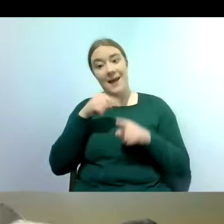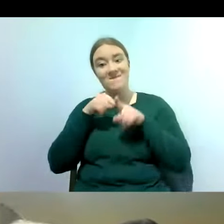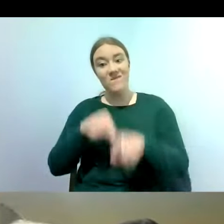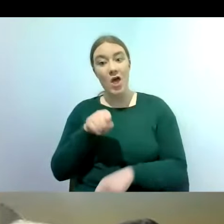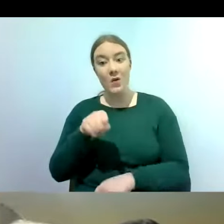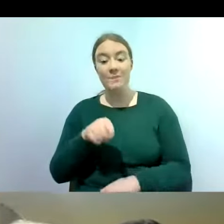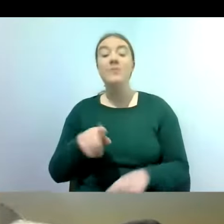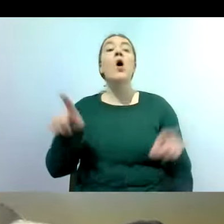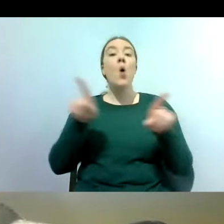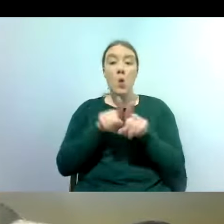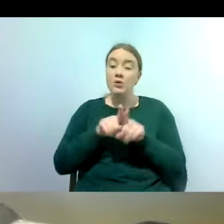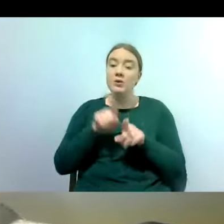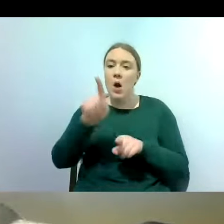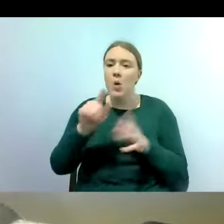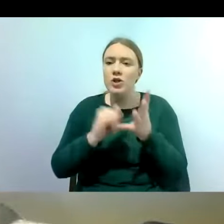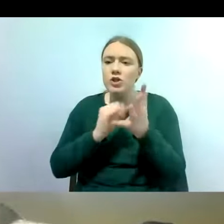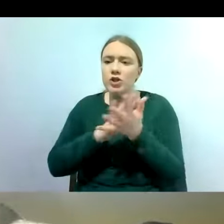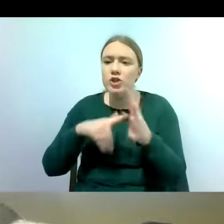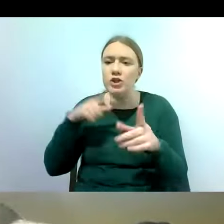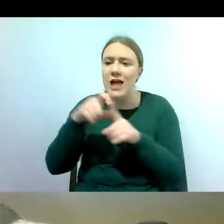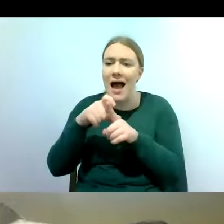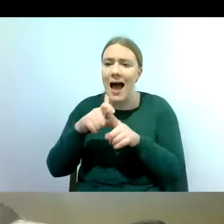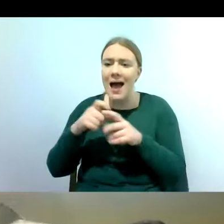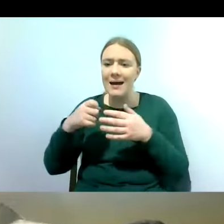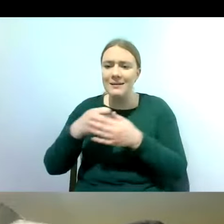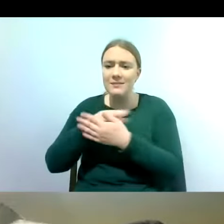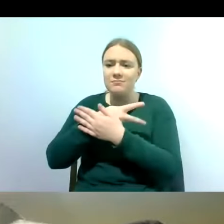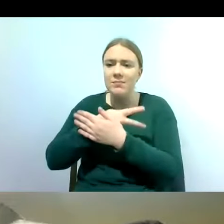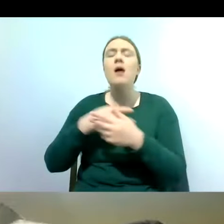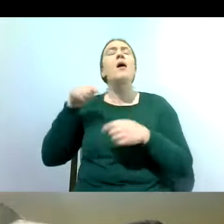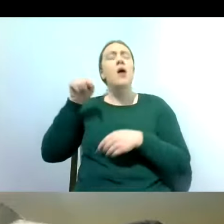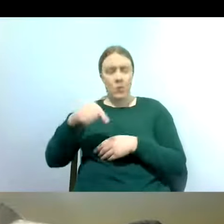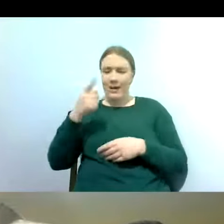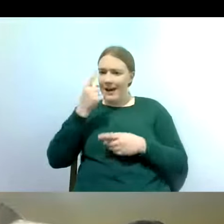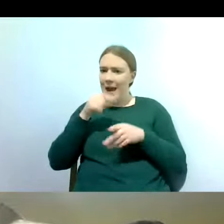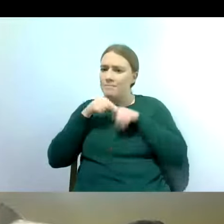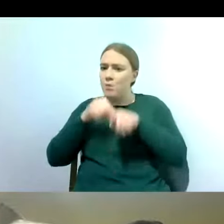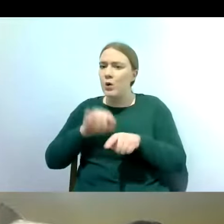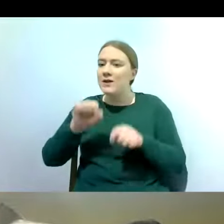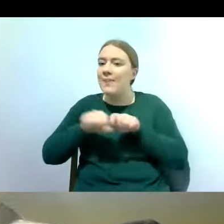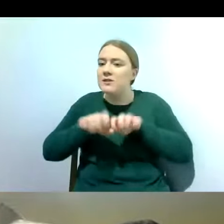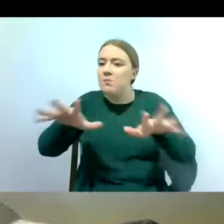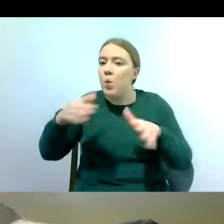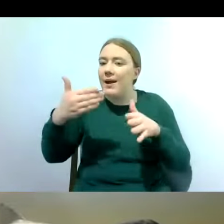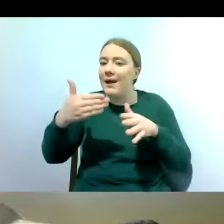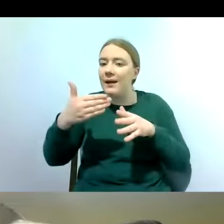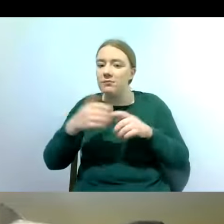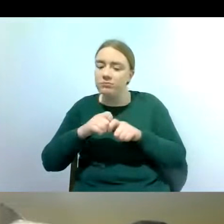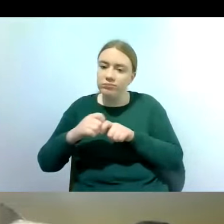in particular is by monitoring their spawning activity now you may not know this but shad